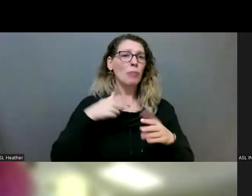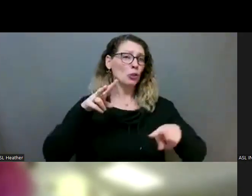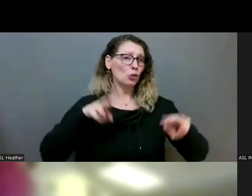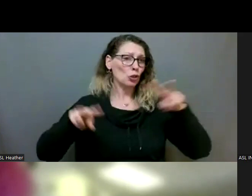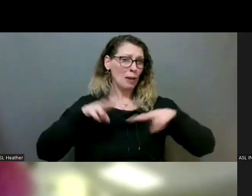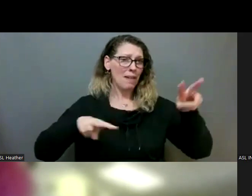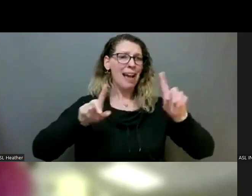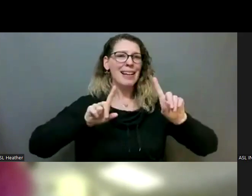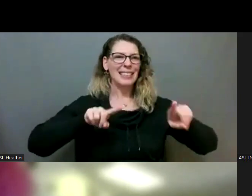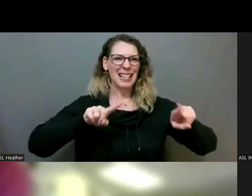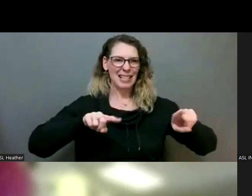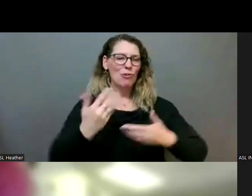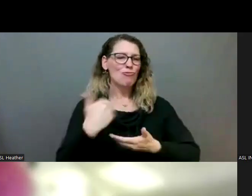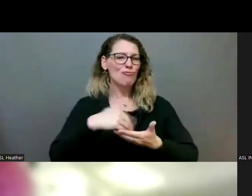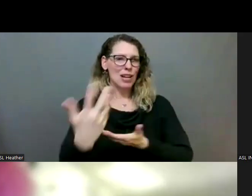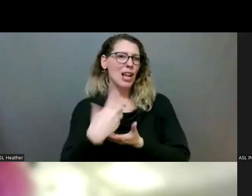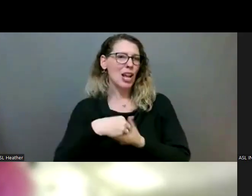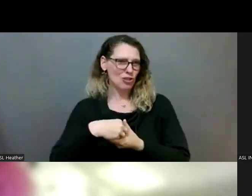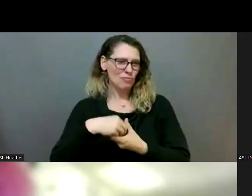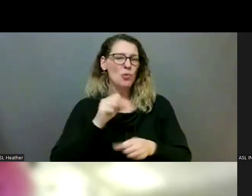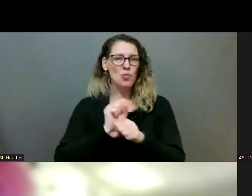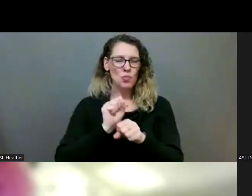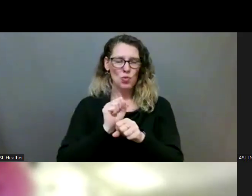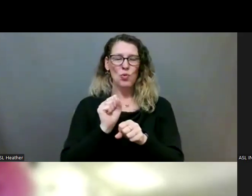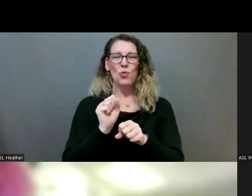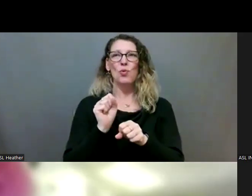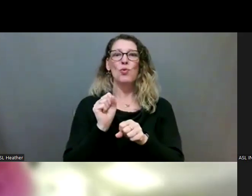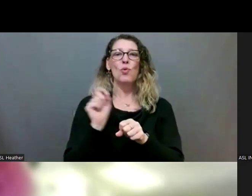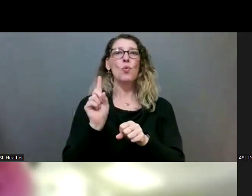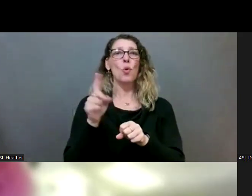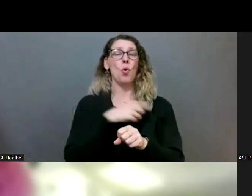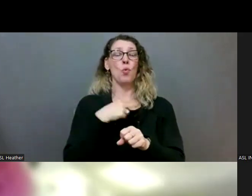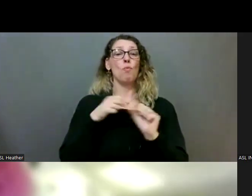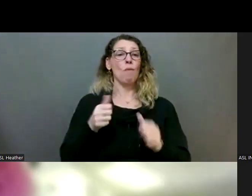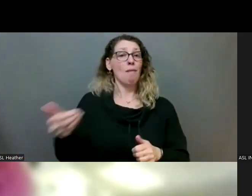attendance and re-engagement work where we were able to hire two re-engagement